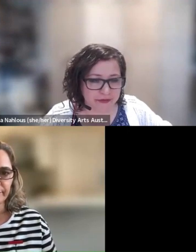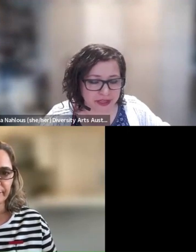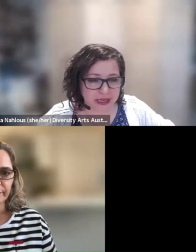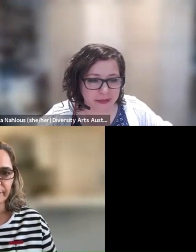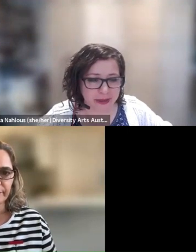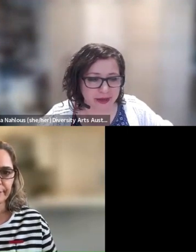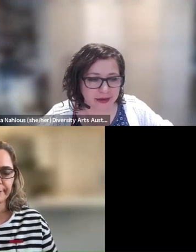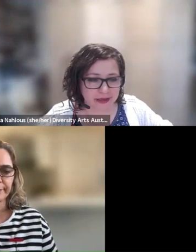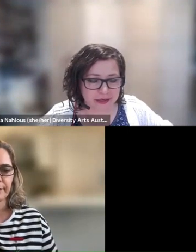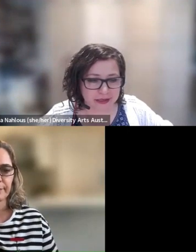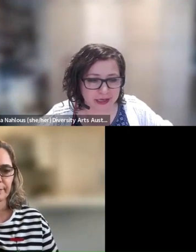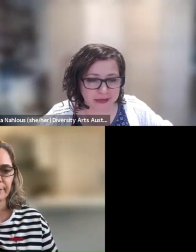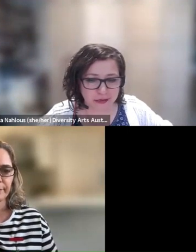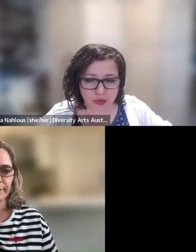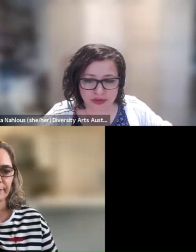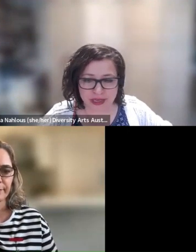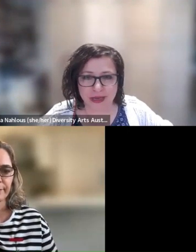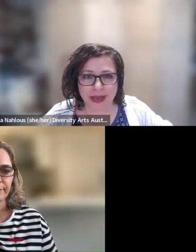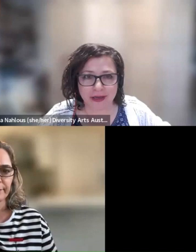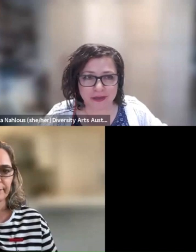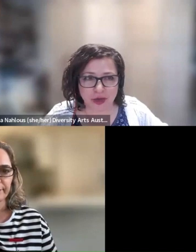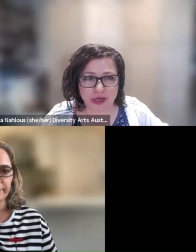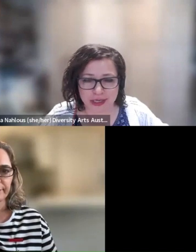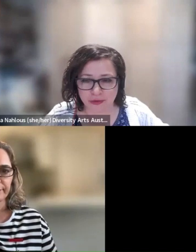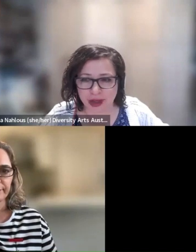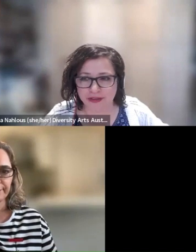of thinking about it is is more thinking about community rather